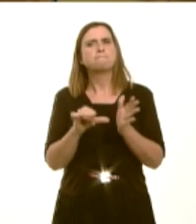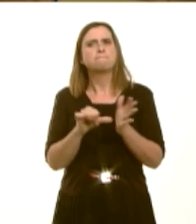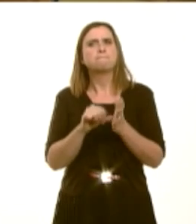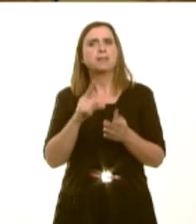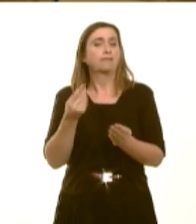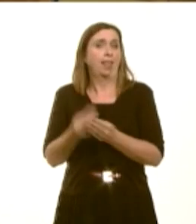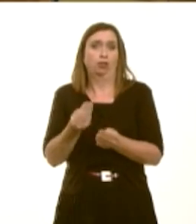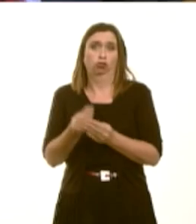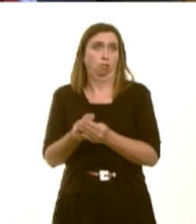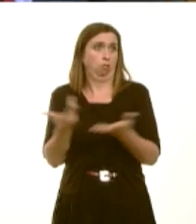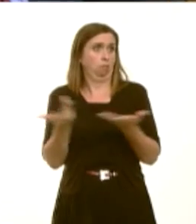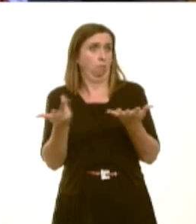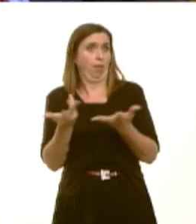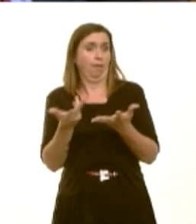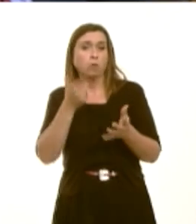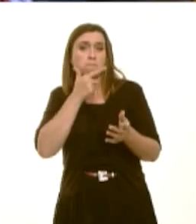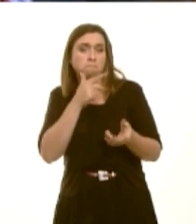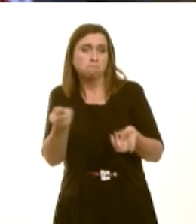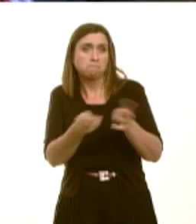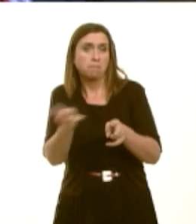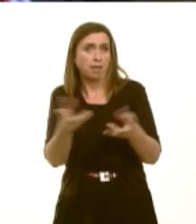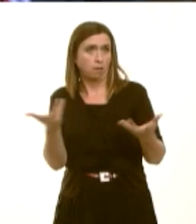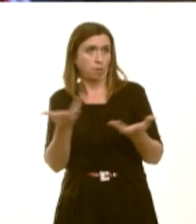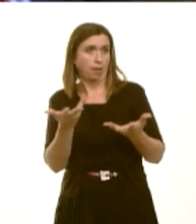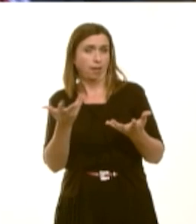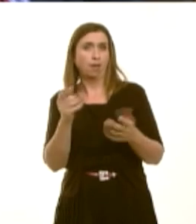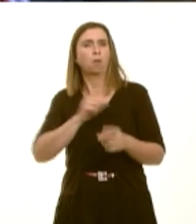hole in terms of the restoration. As a result of the way that coal was privatised some years